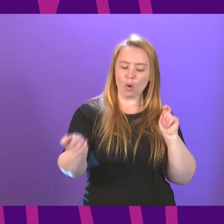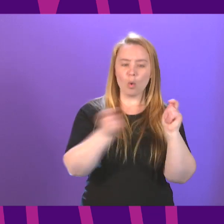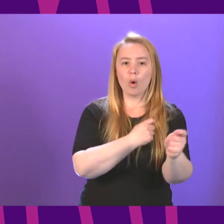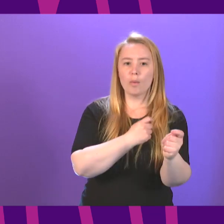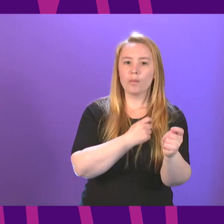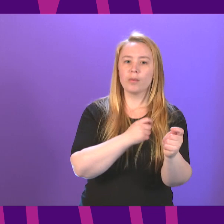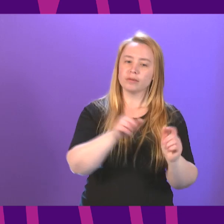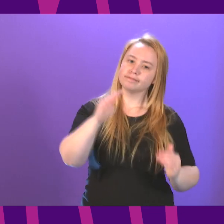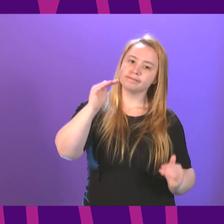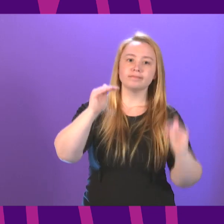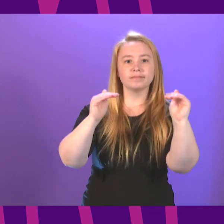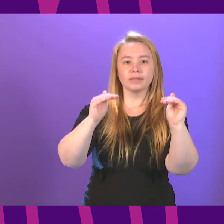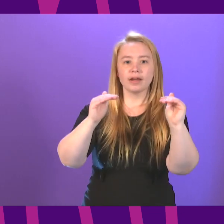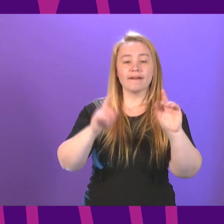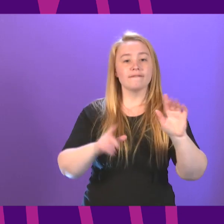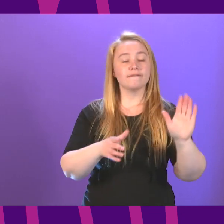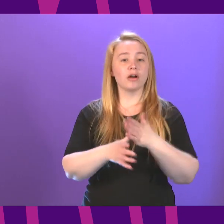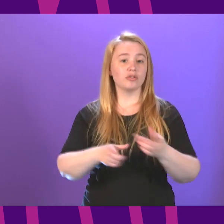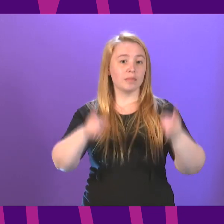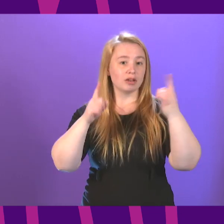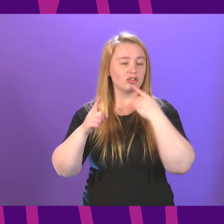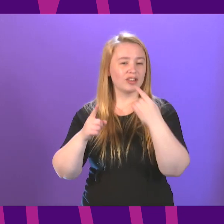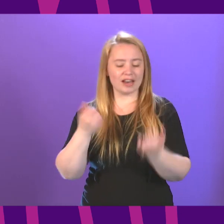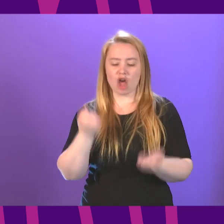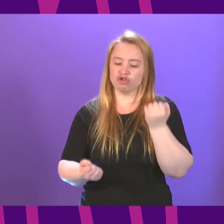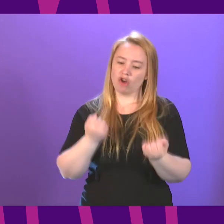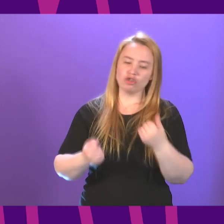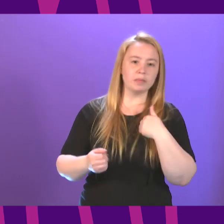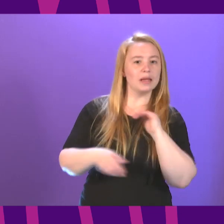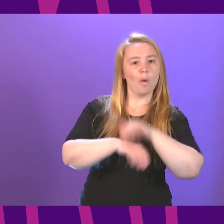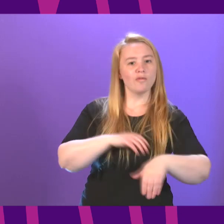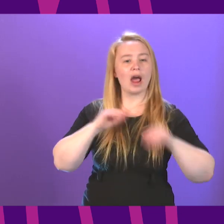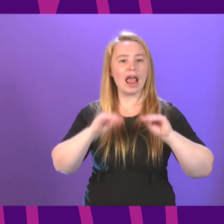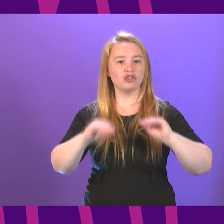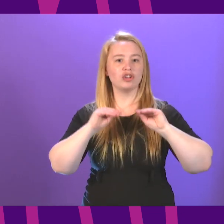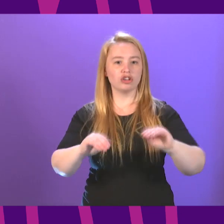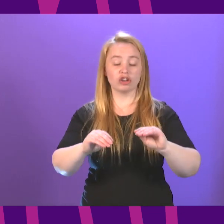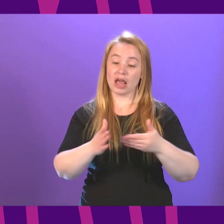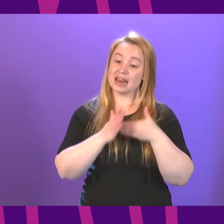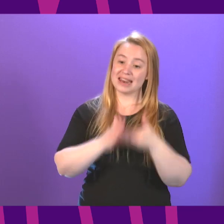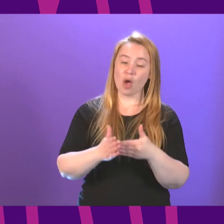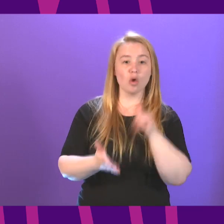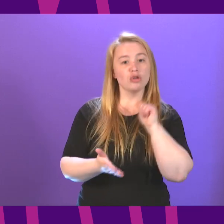“Judge me on education.” Now is the time for people to judge. Does the First Minister